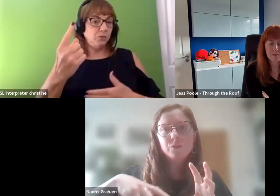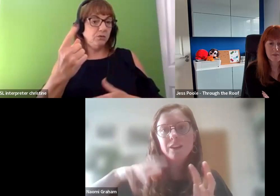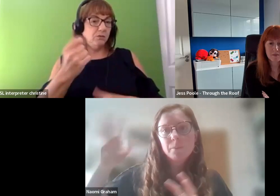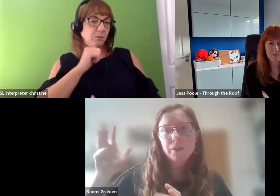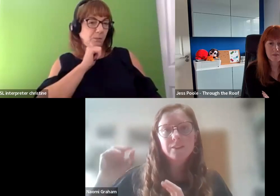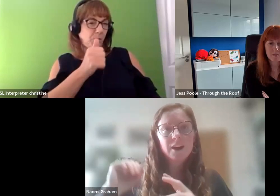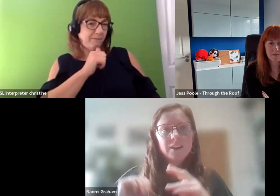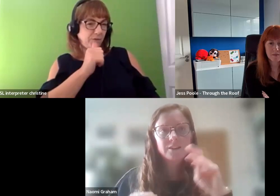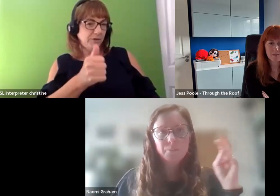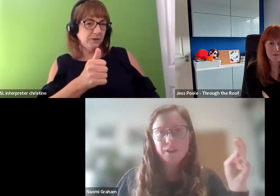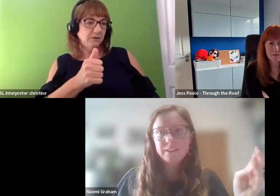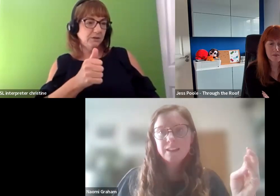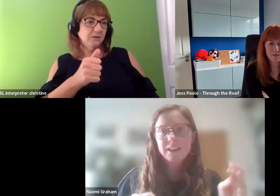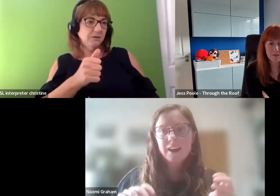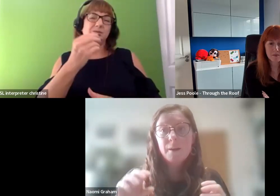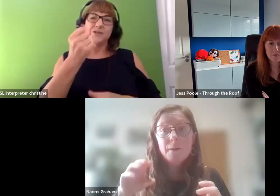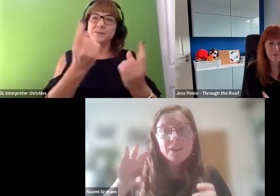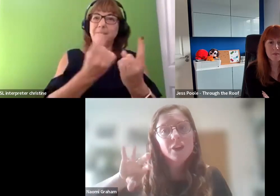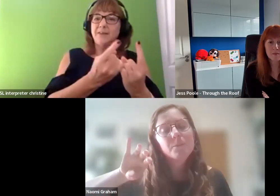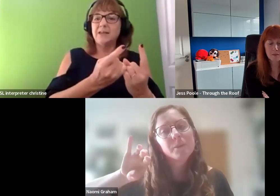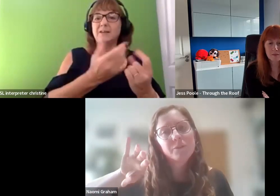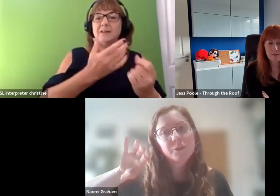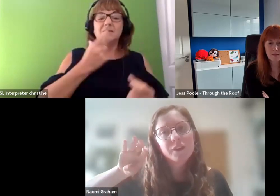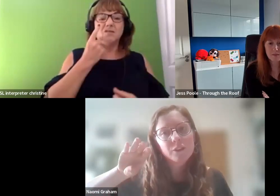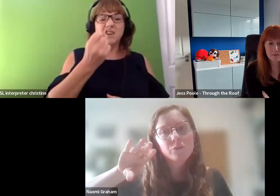you find some things harder, some things easier, there's times when it feels like